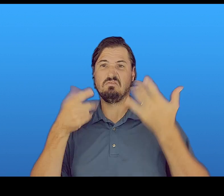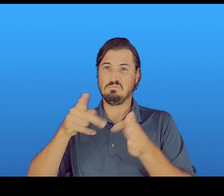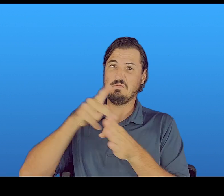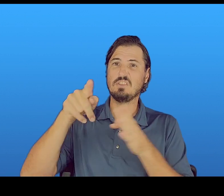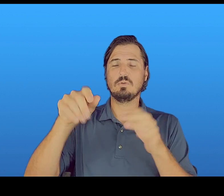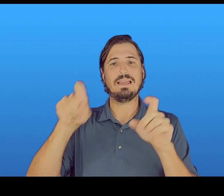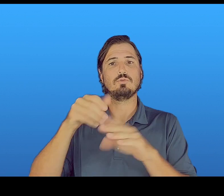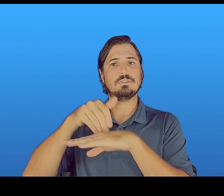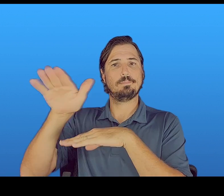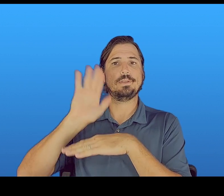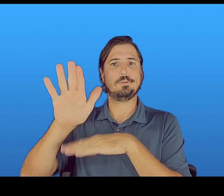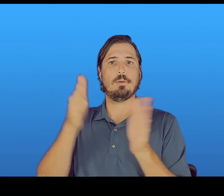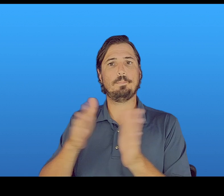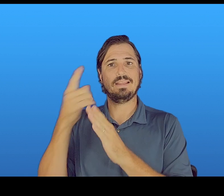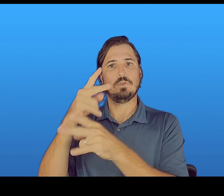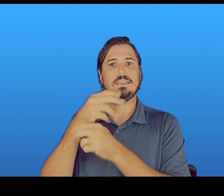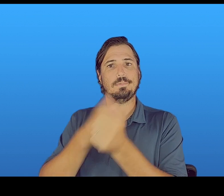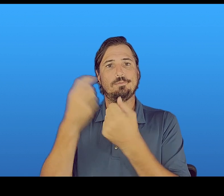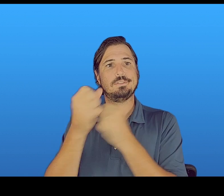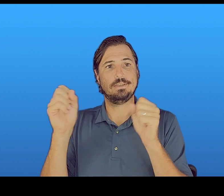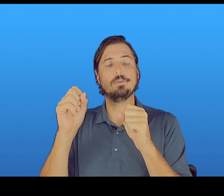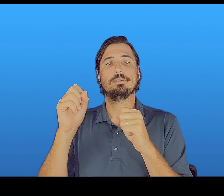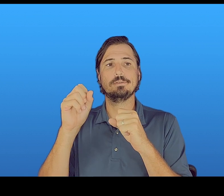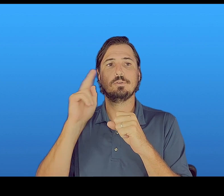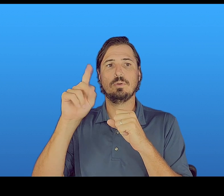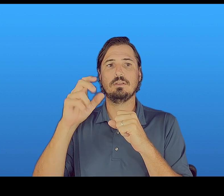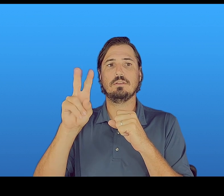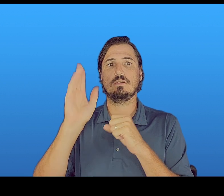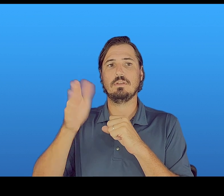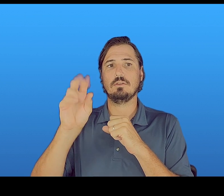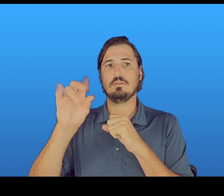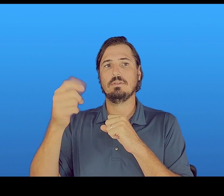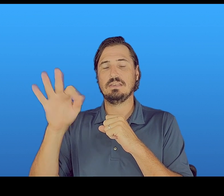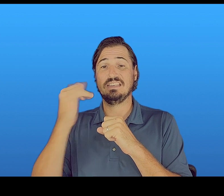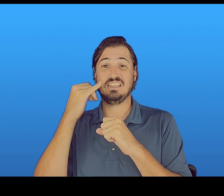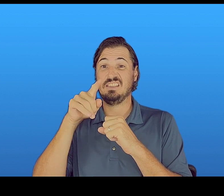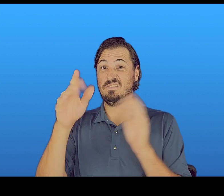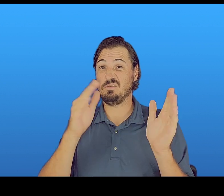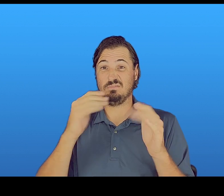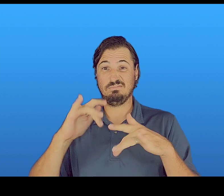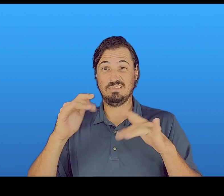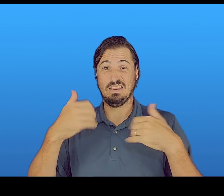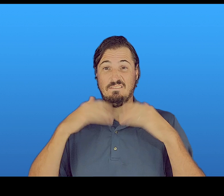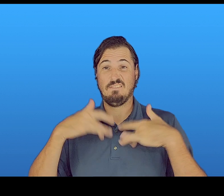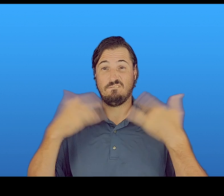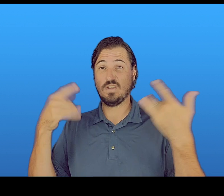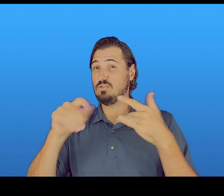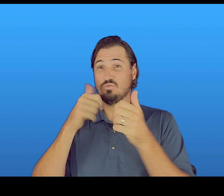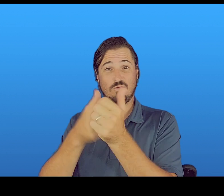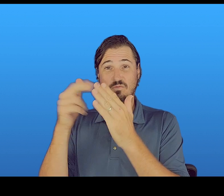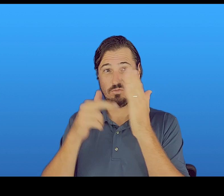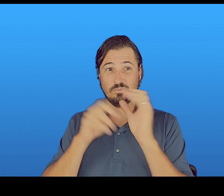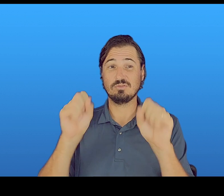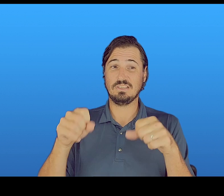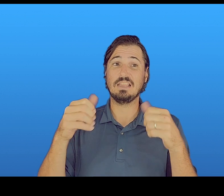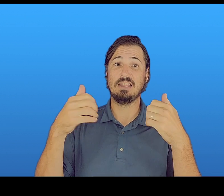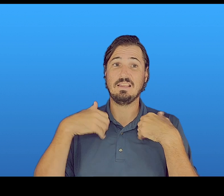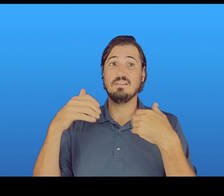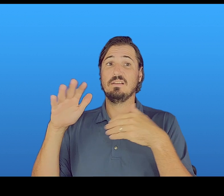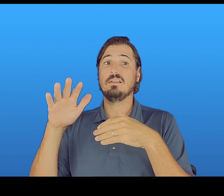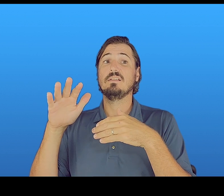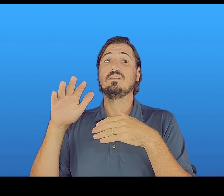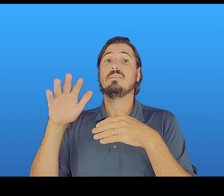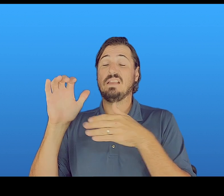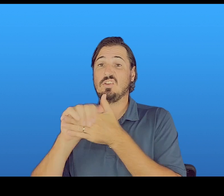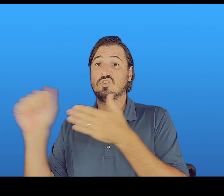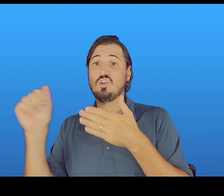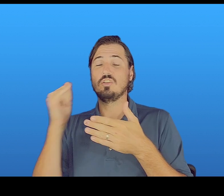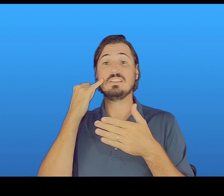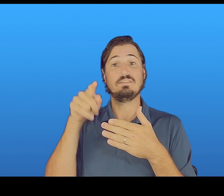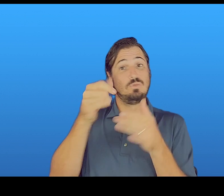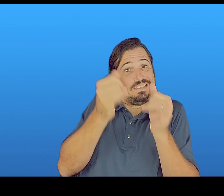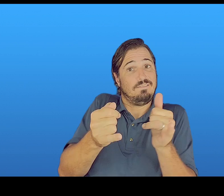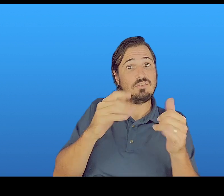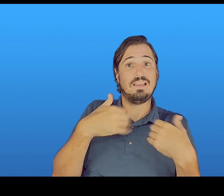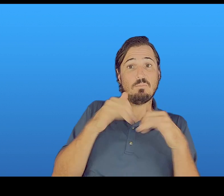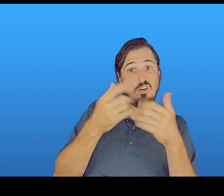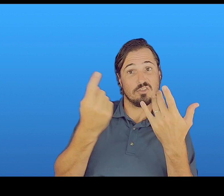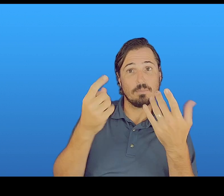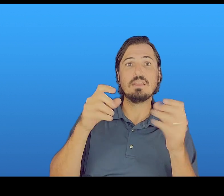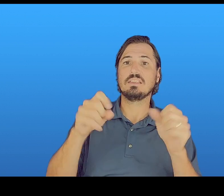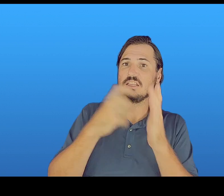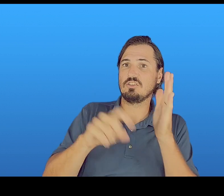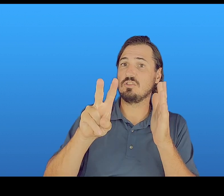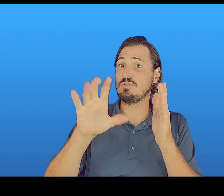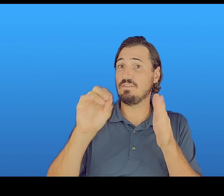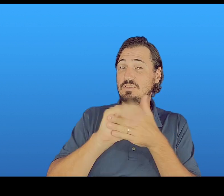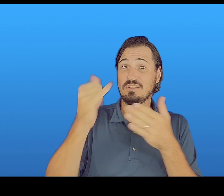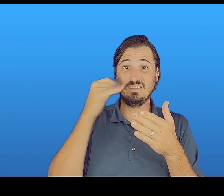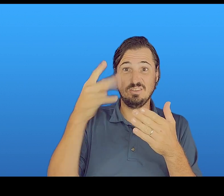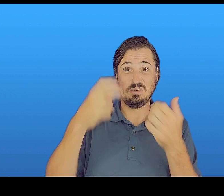must submit their plans in advance at Kauai.gov/covid-19. Organizers who violate these rules are subject to a $500 fine. Individuals are subject to a $250 fine. If you see a violation, please call